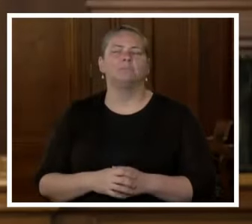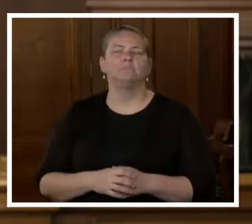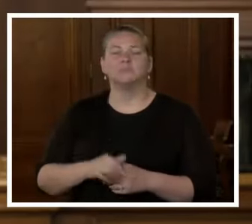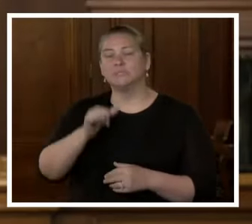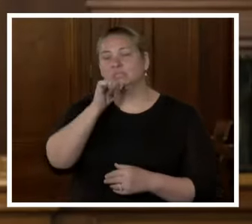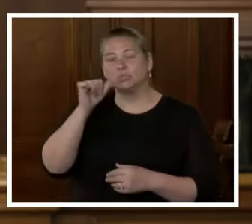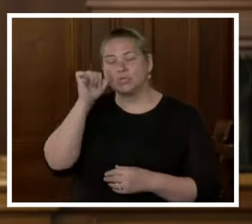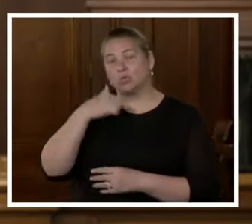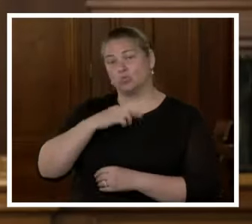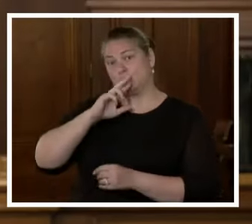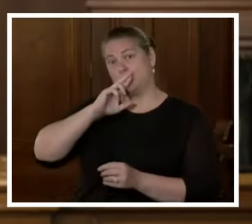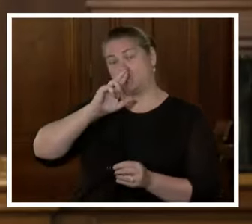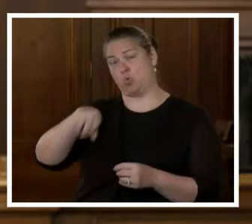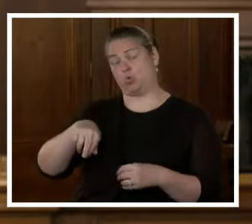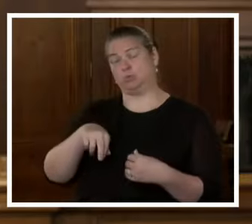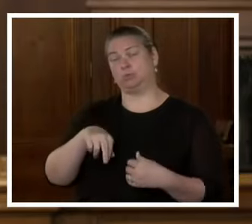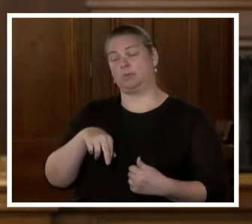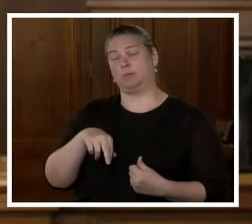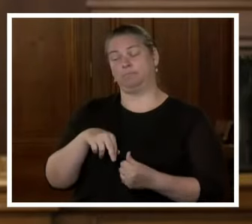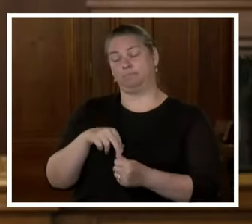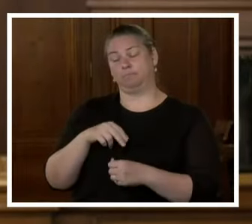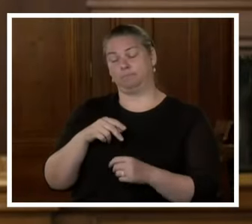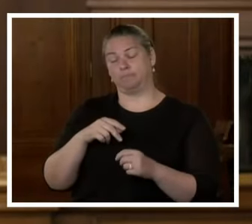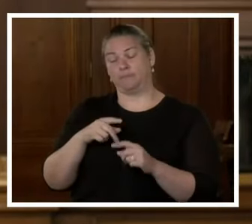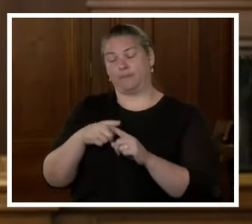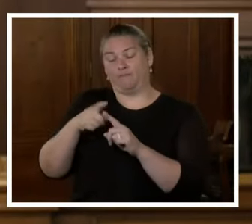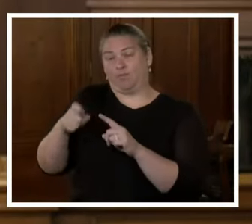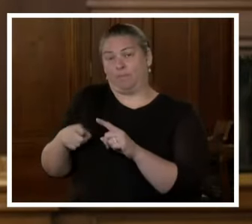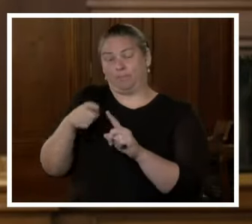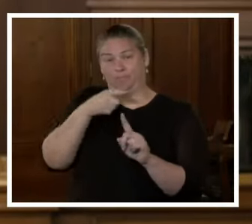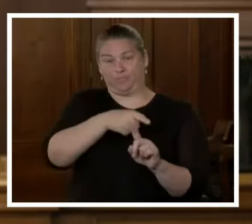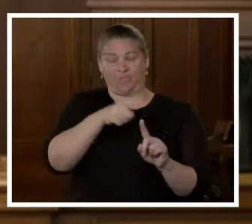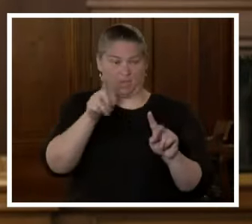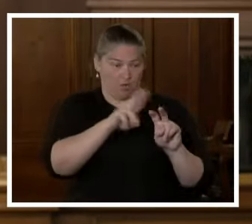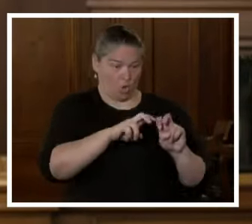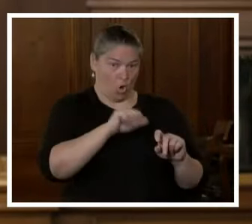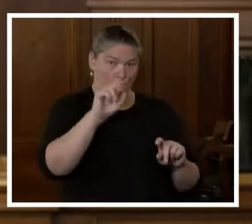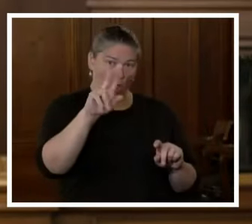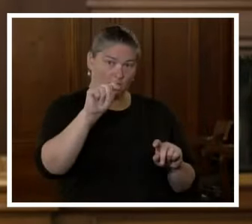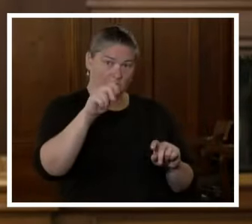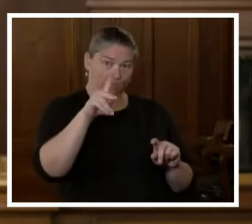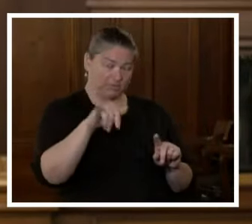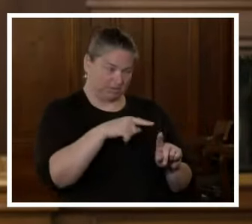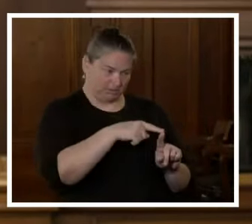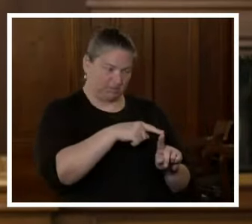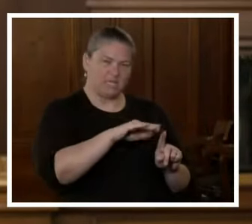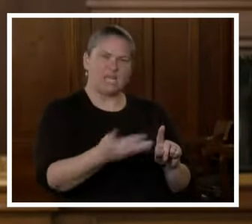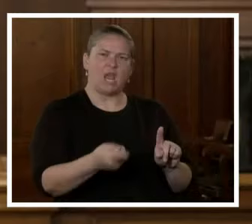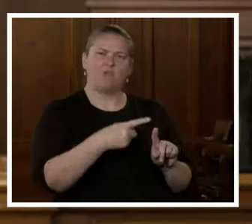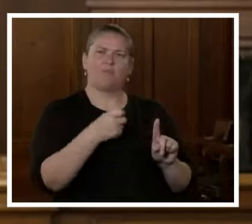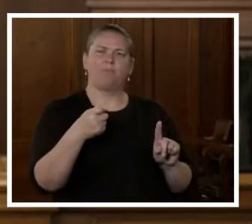556 AMMUNITION AND TWO LOUISVILLE METRO POLICE OFFICERS.